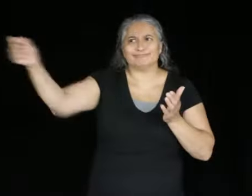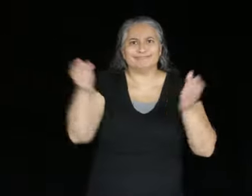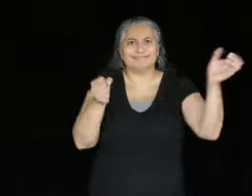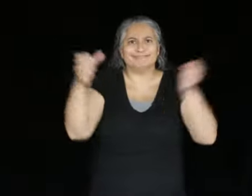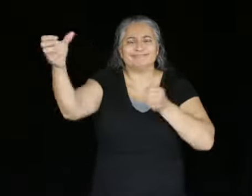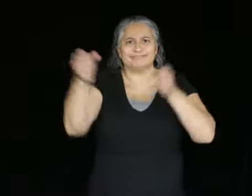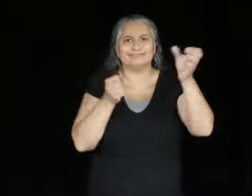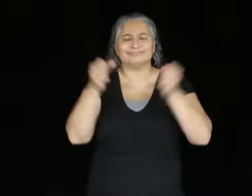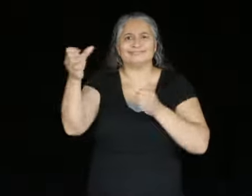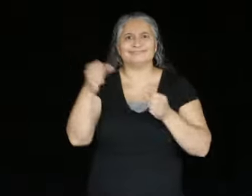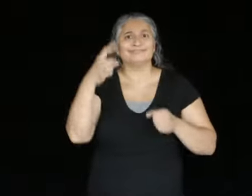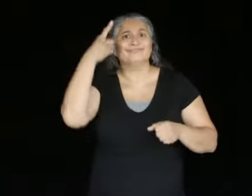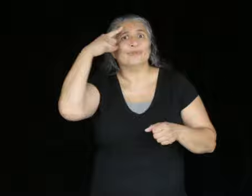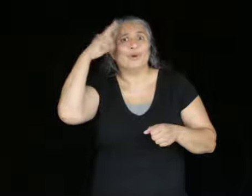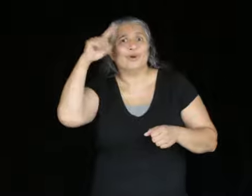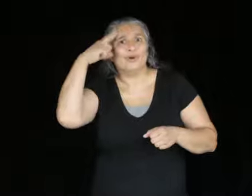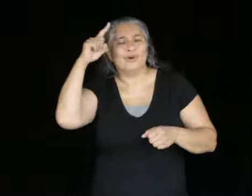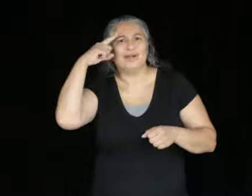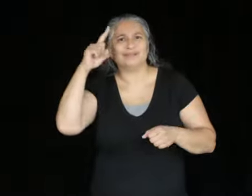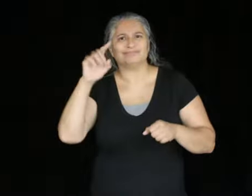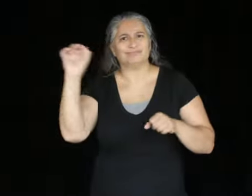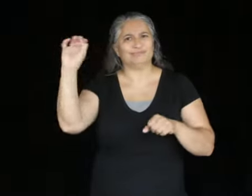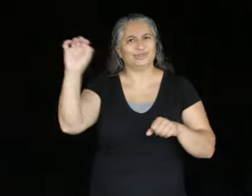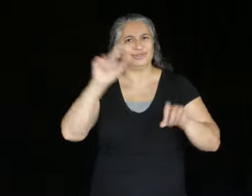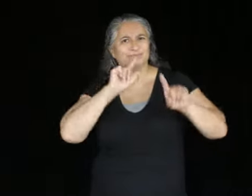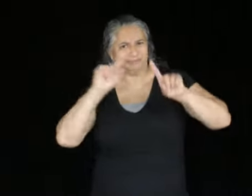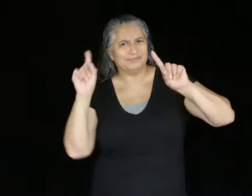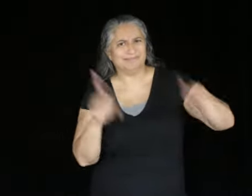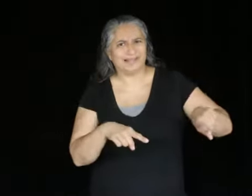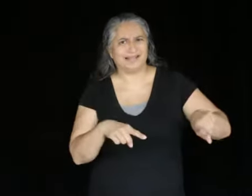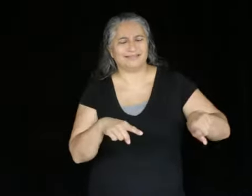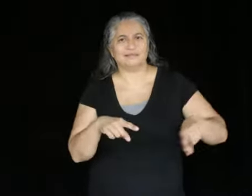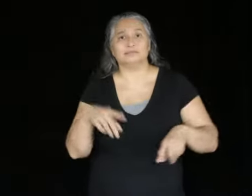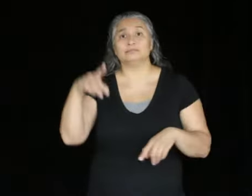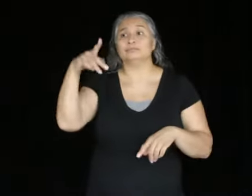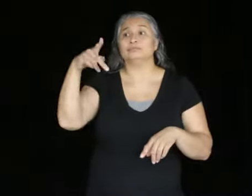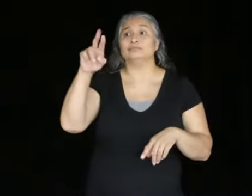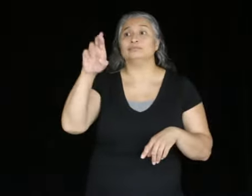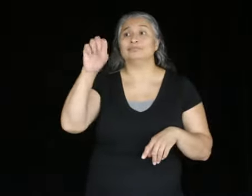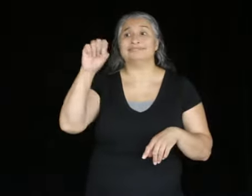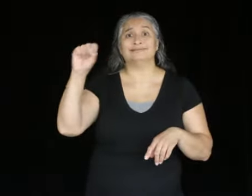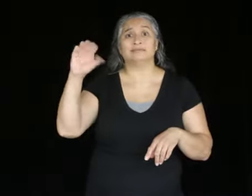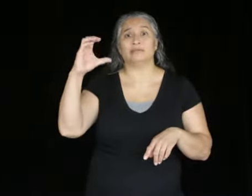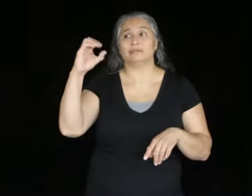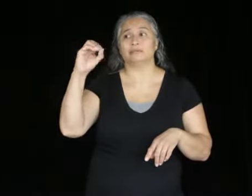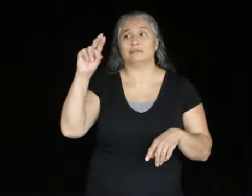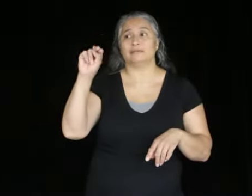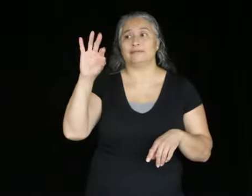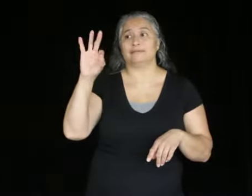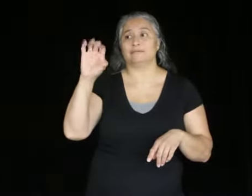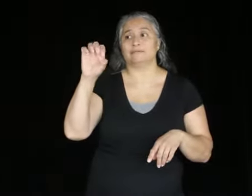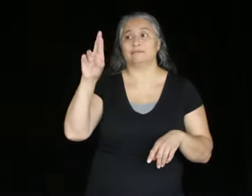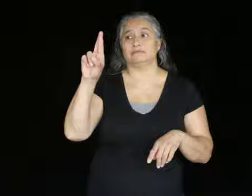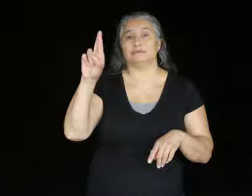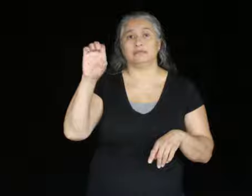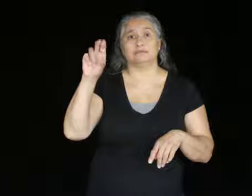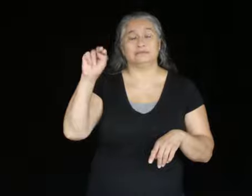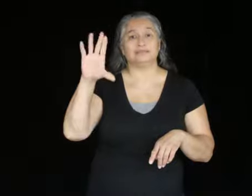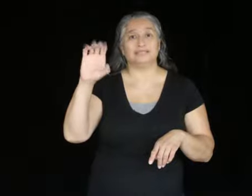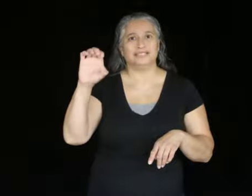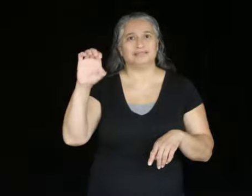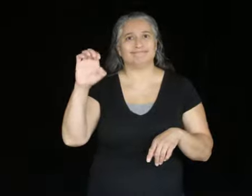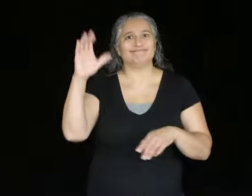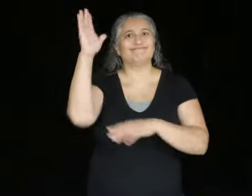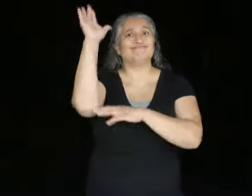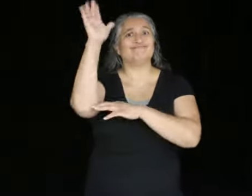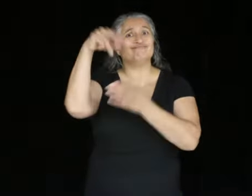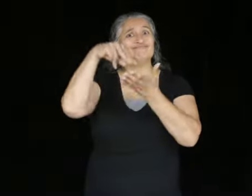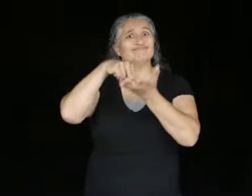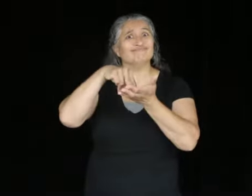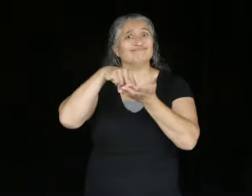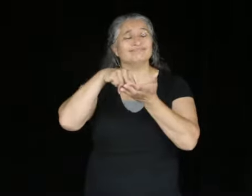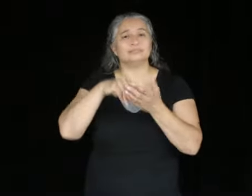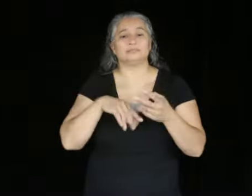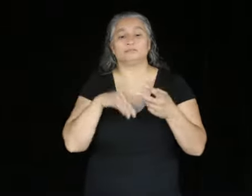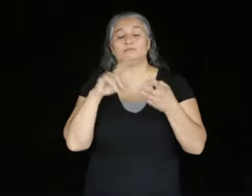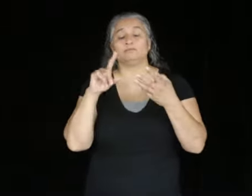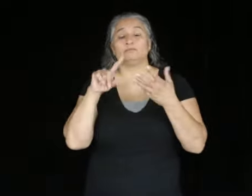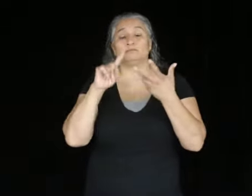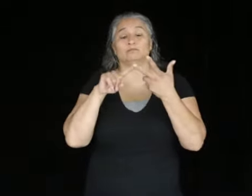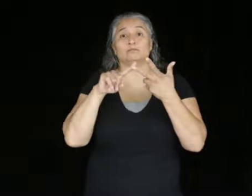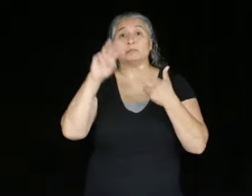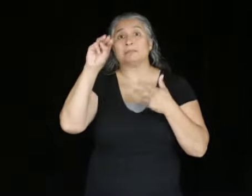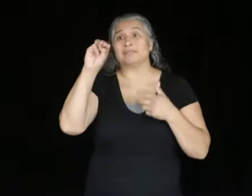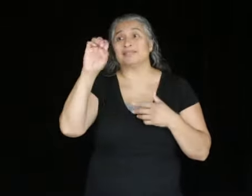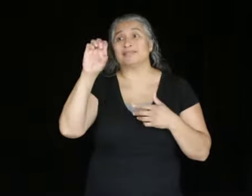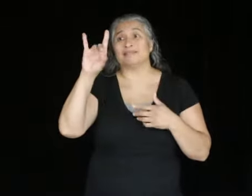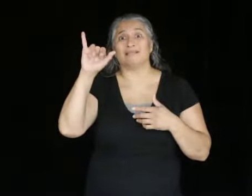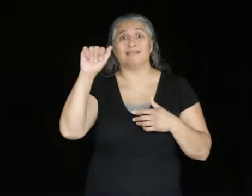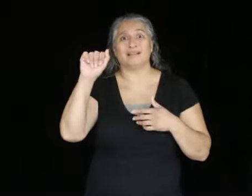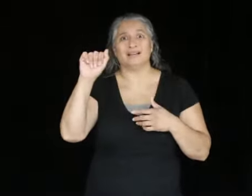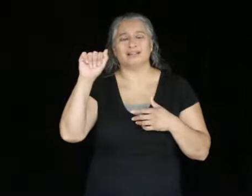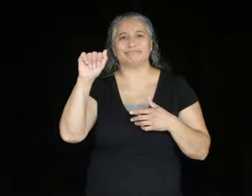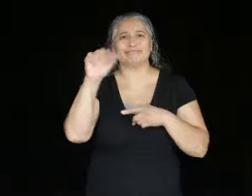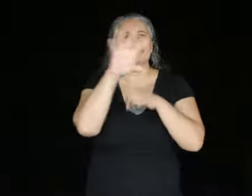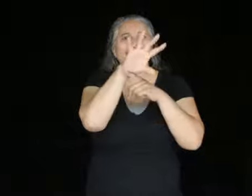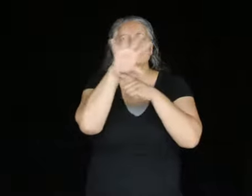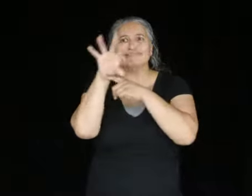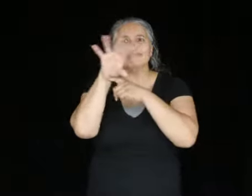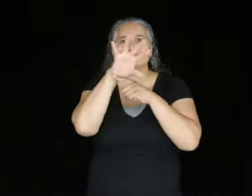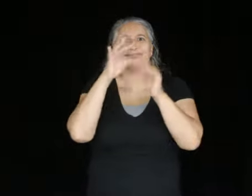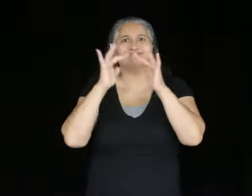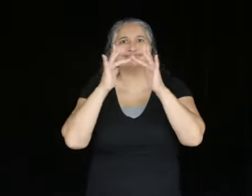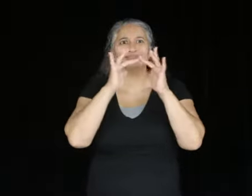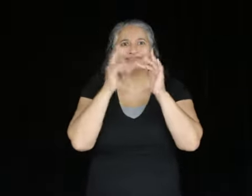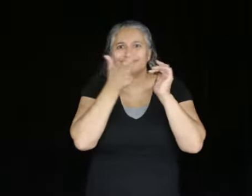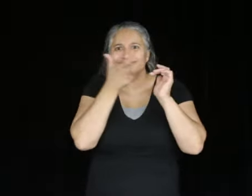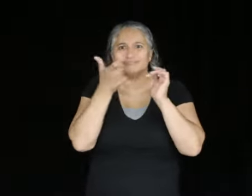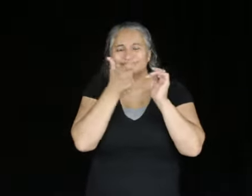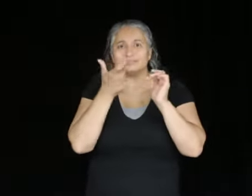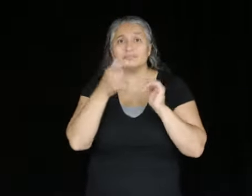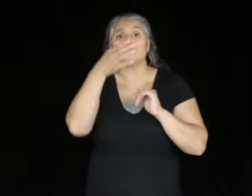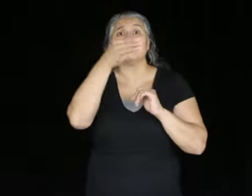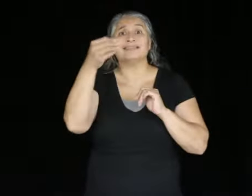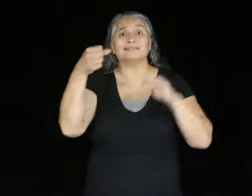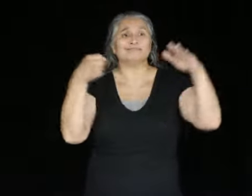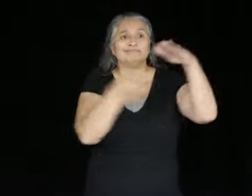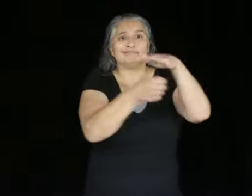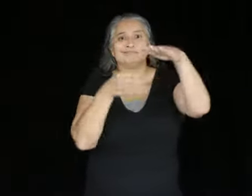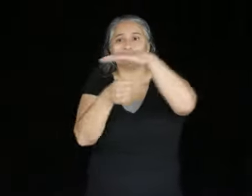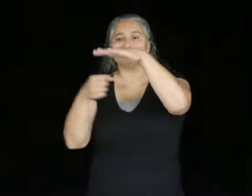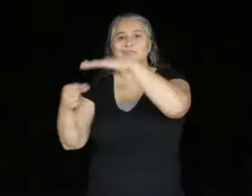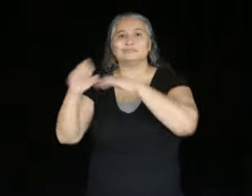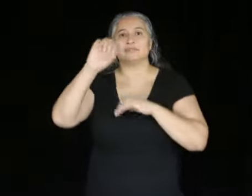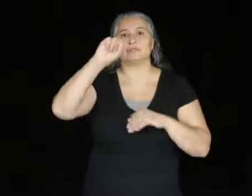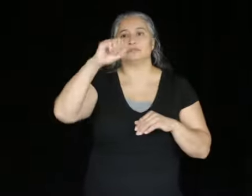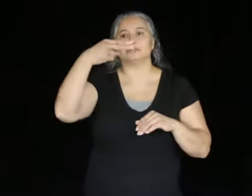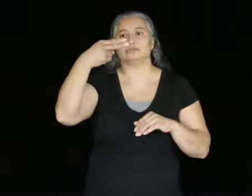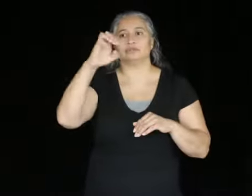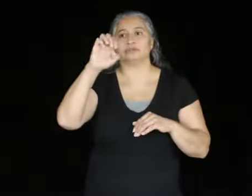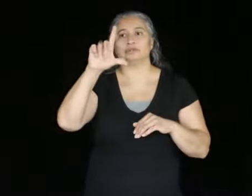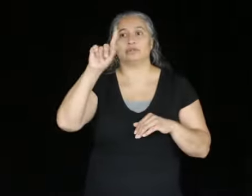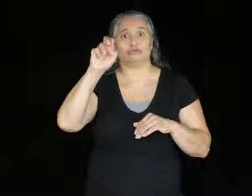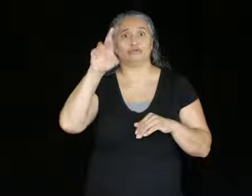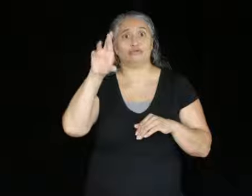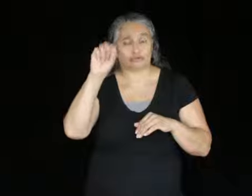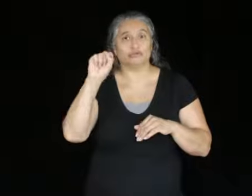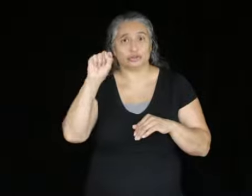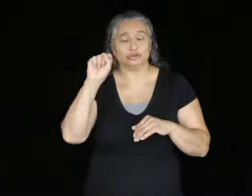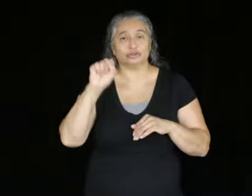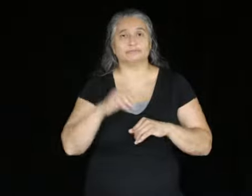be provided for emergency response, press conferences, media, and shelters.